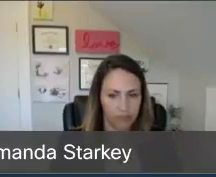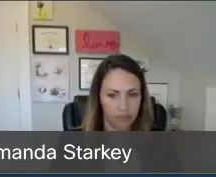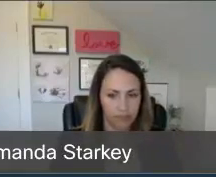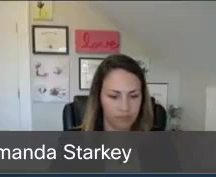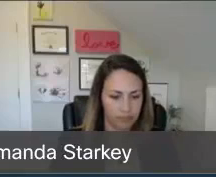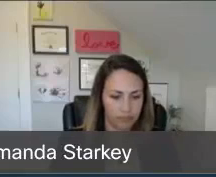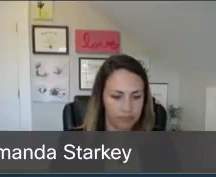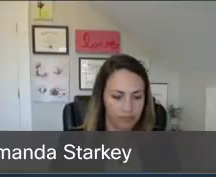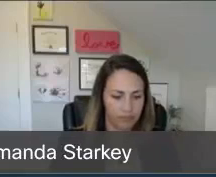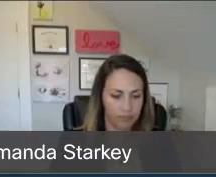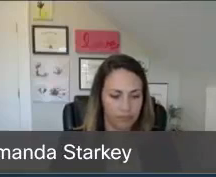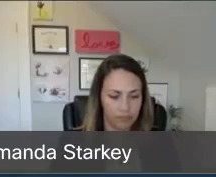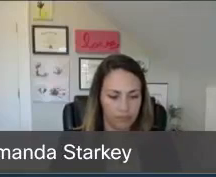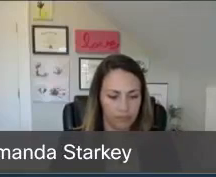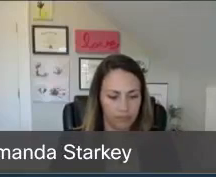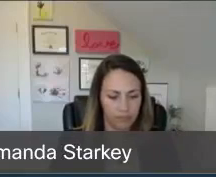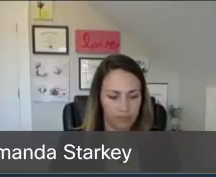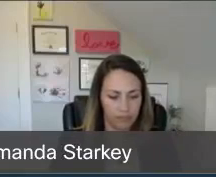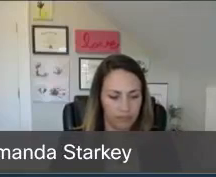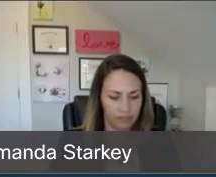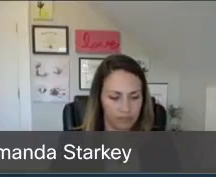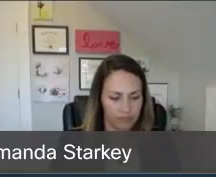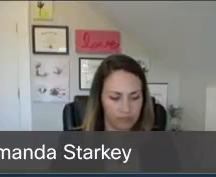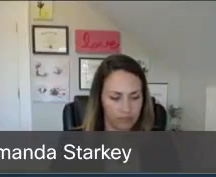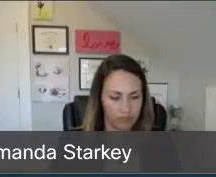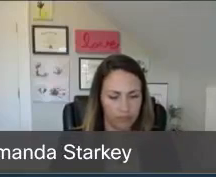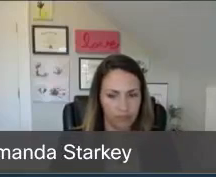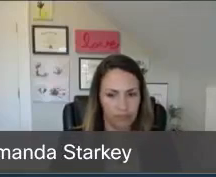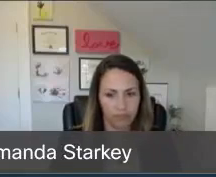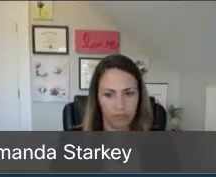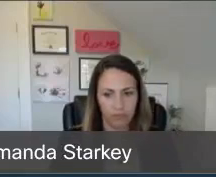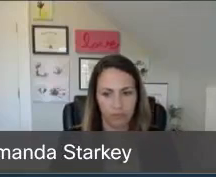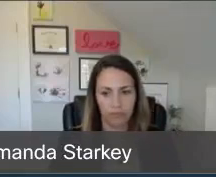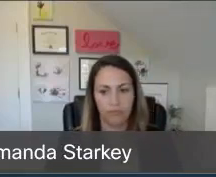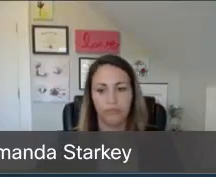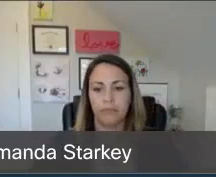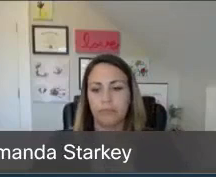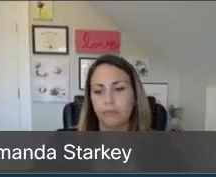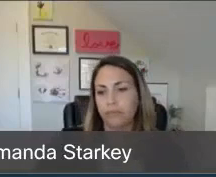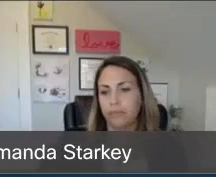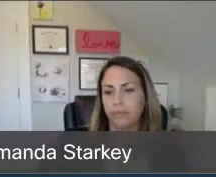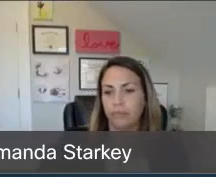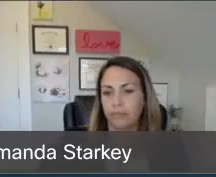Also, not every question from the MSR guide will be pertinent to each client you work with.